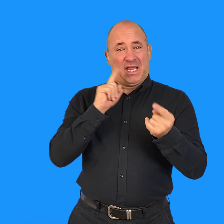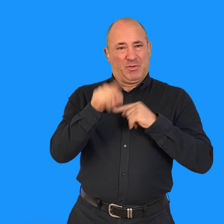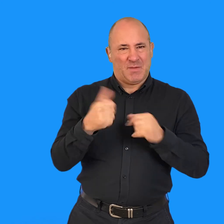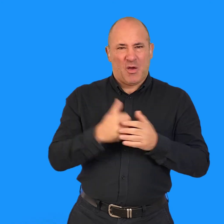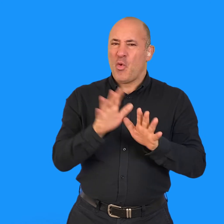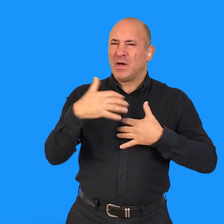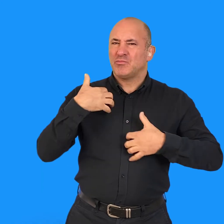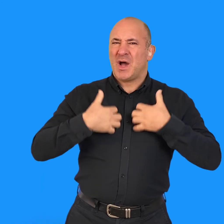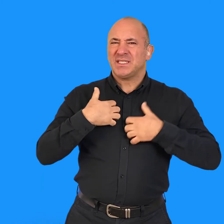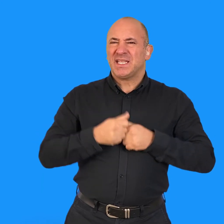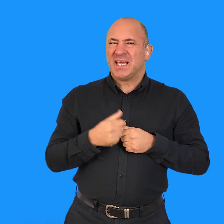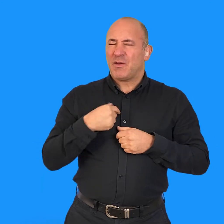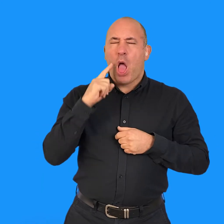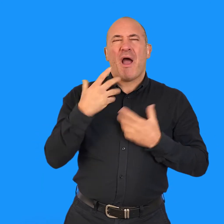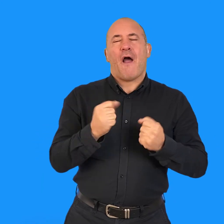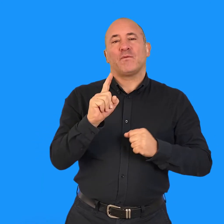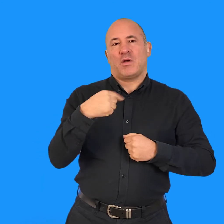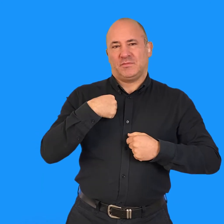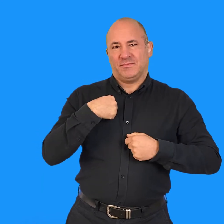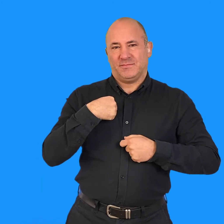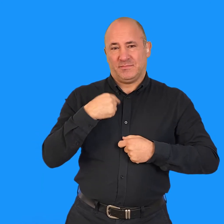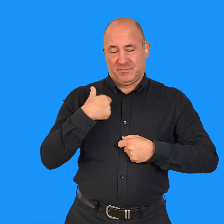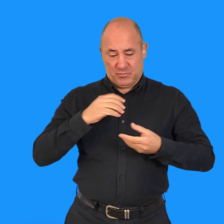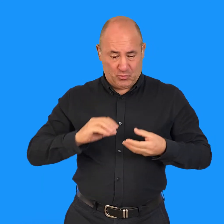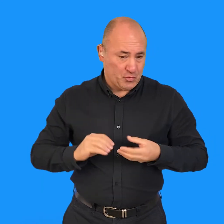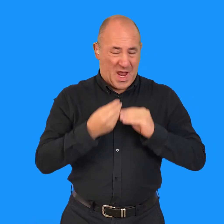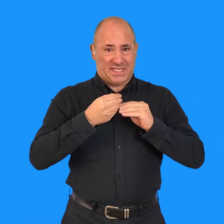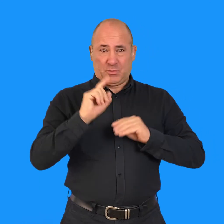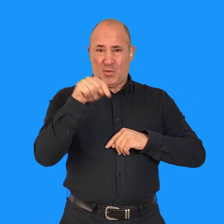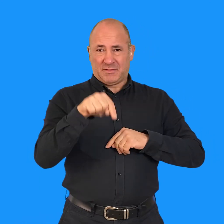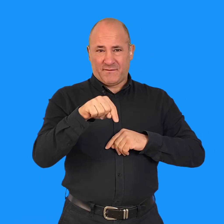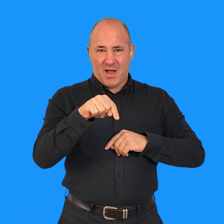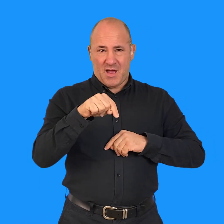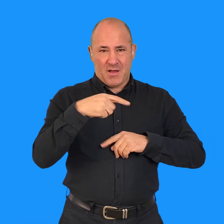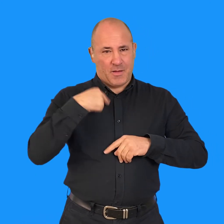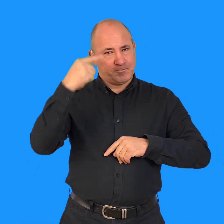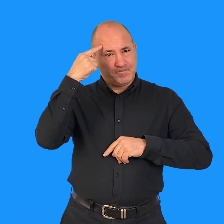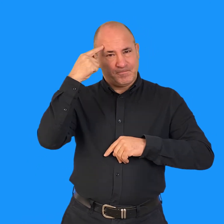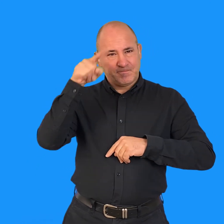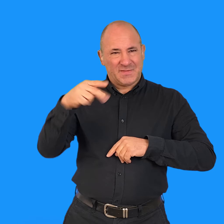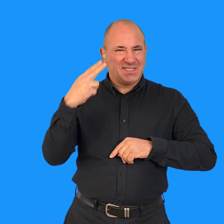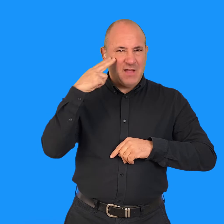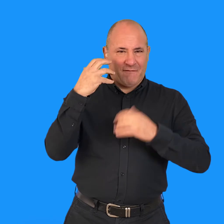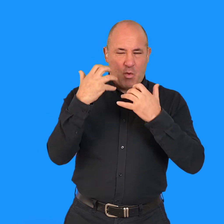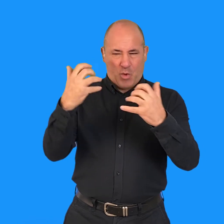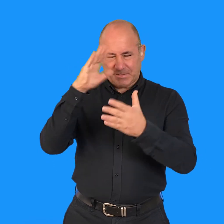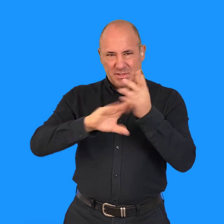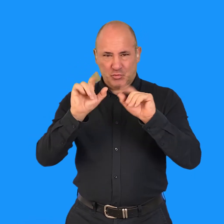'cause I always have this. Whenever I'm making work, I always have my head what's the experience for deaf audiences,